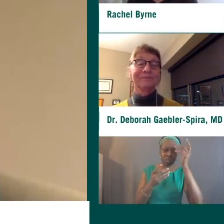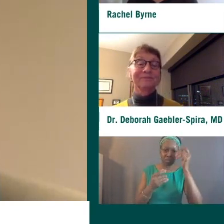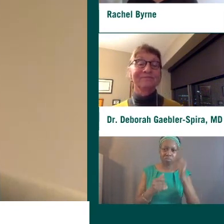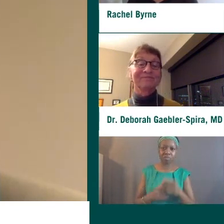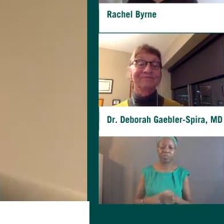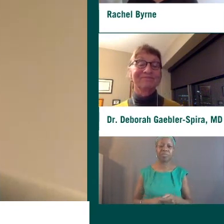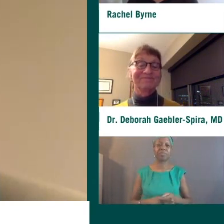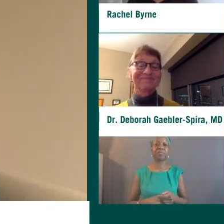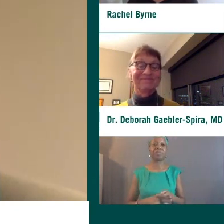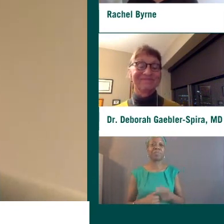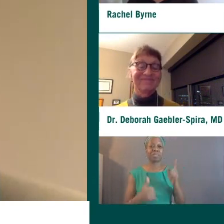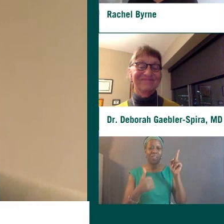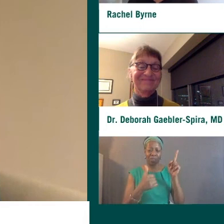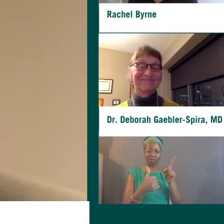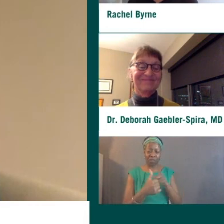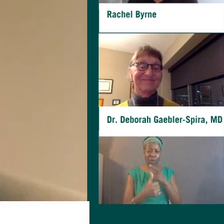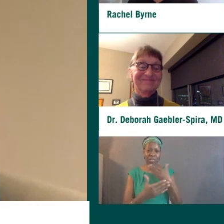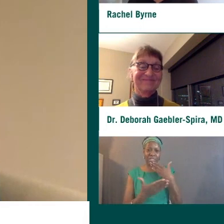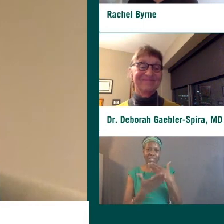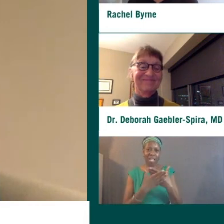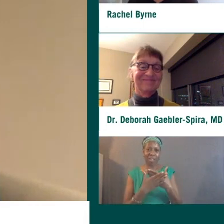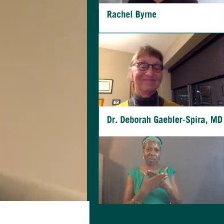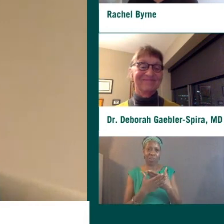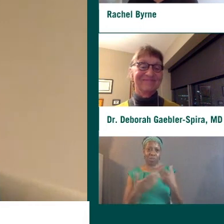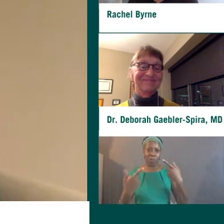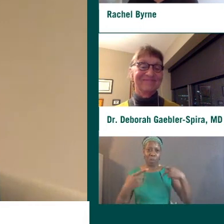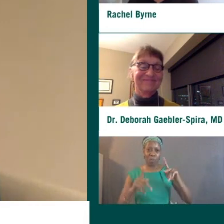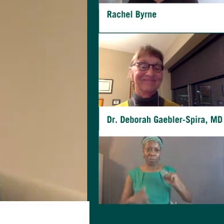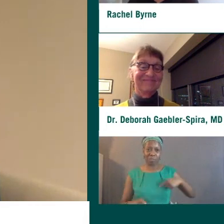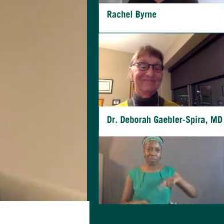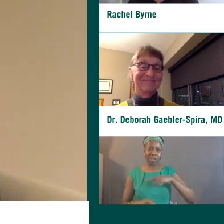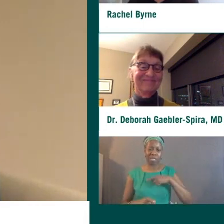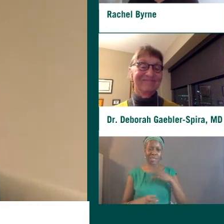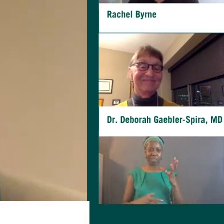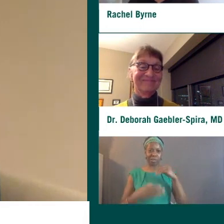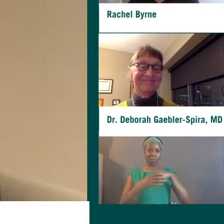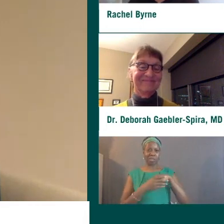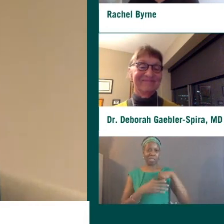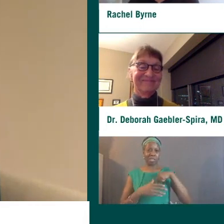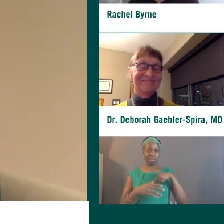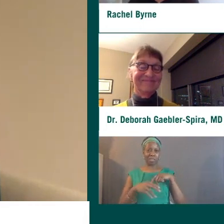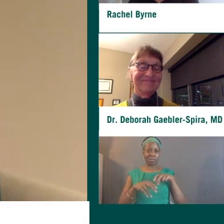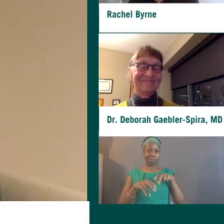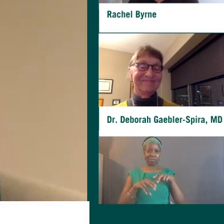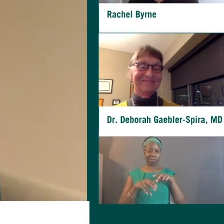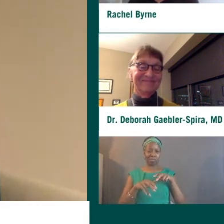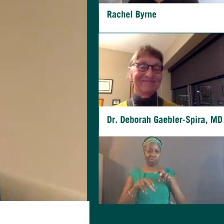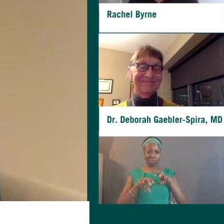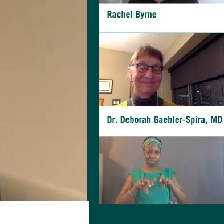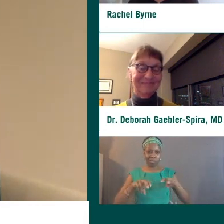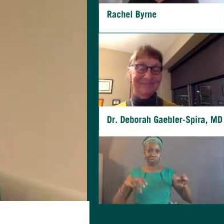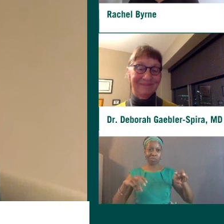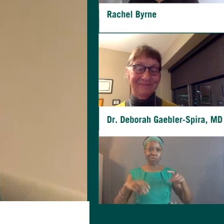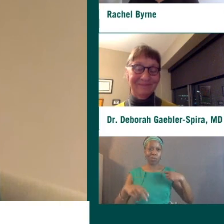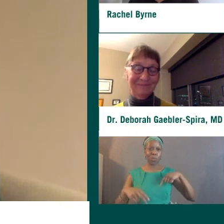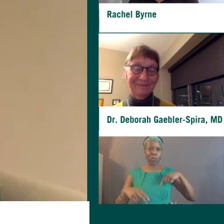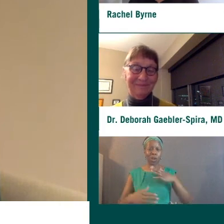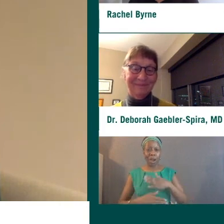for allowing us to participate in this forum. We're always happy and willing to share our story